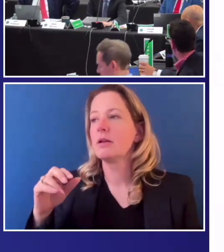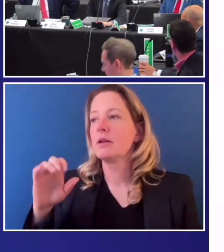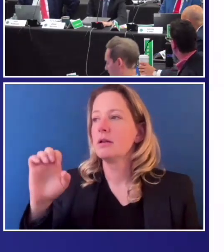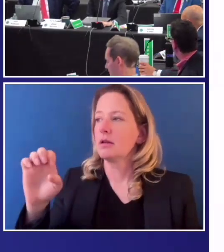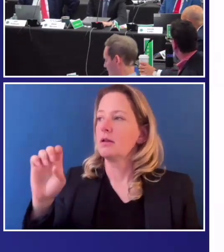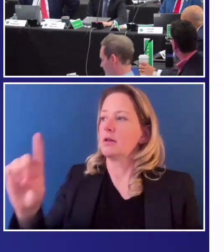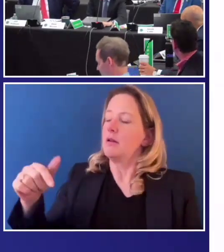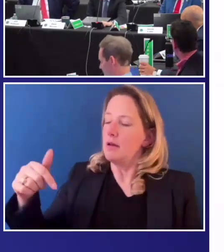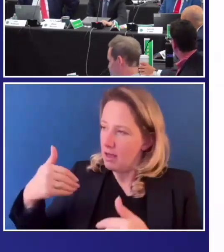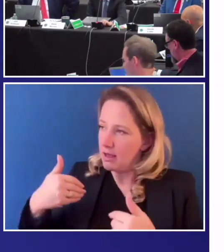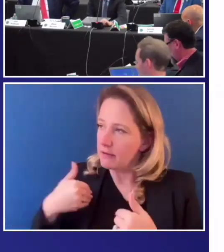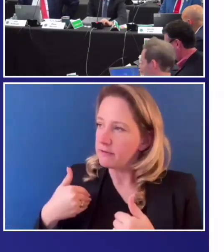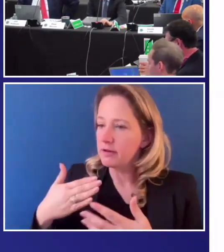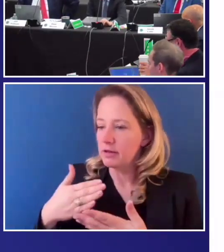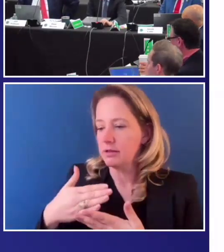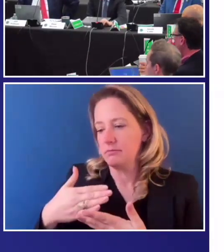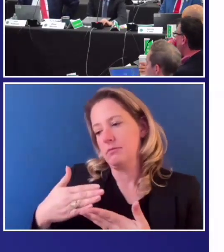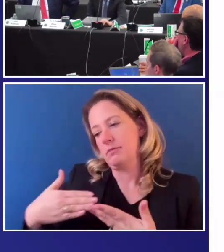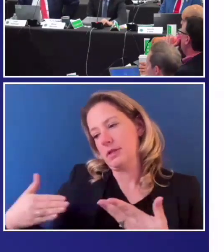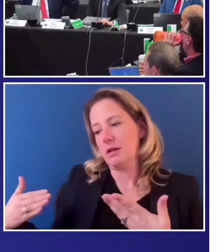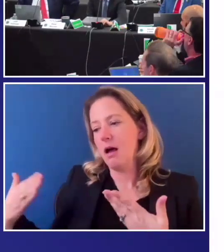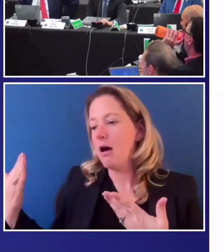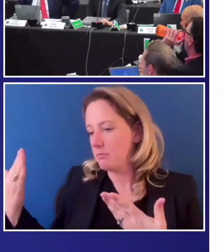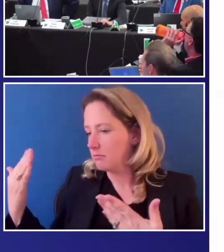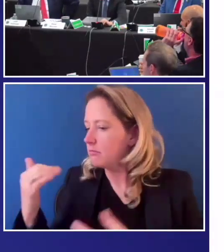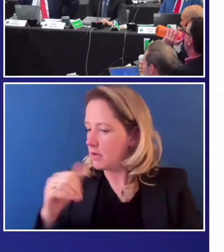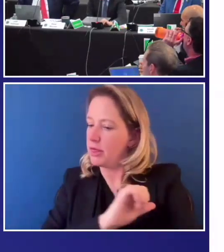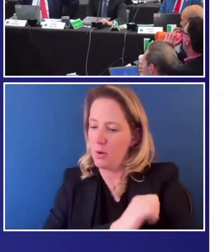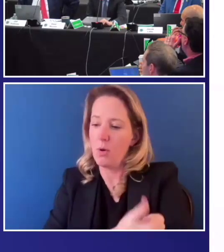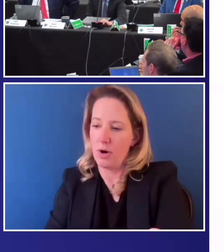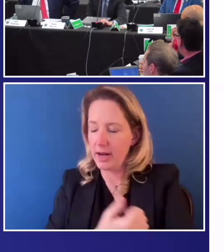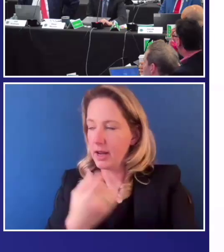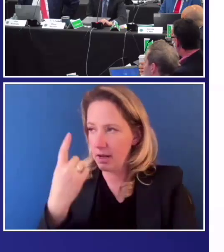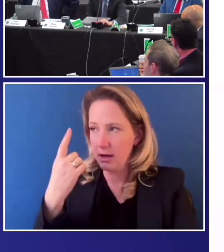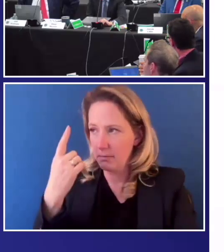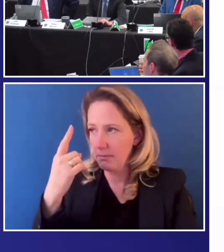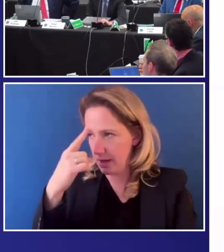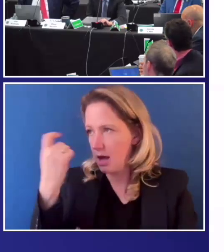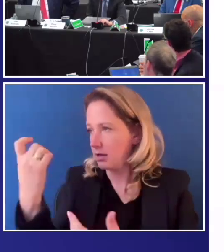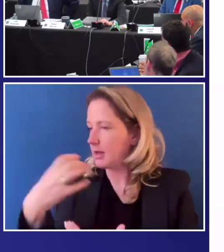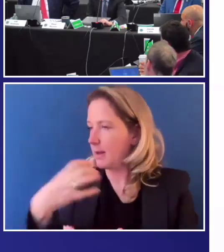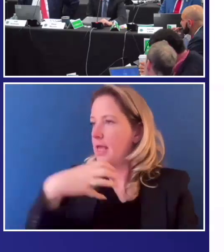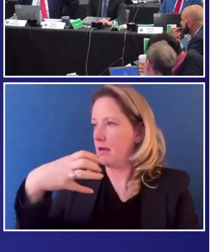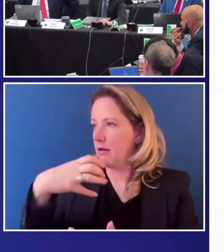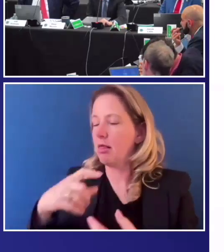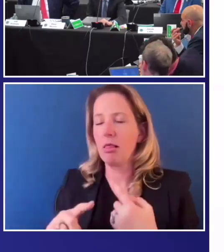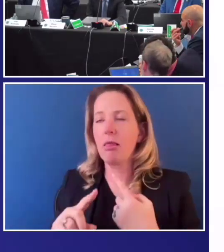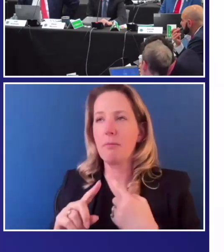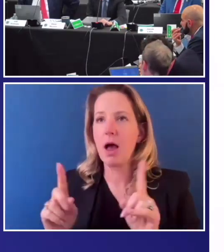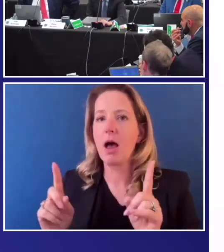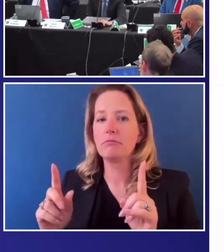What I would say is we do have fairly strong feelings about keeping the appeal